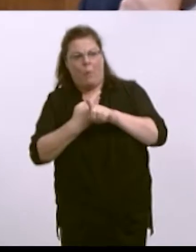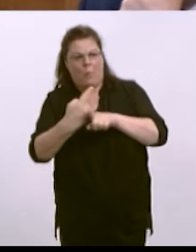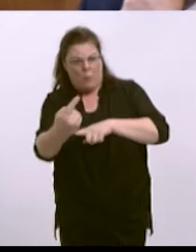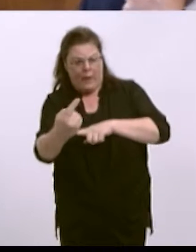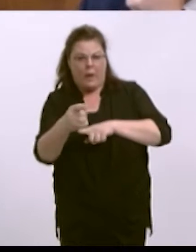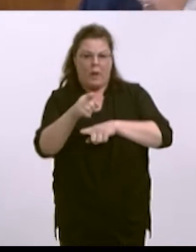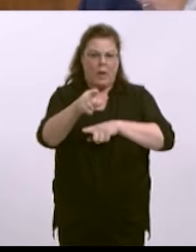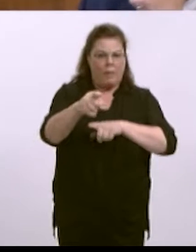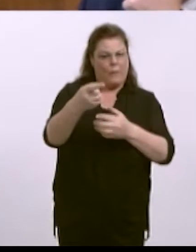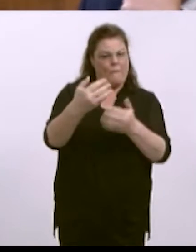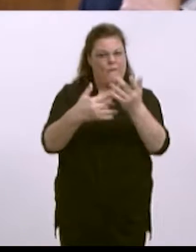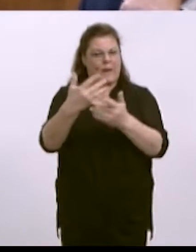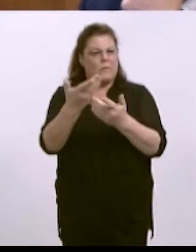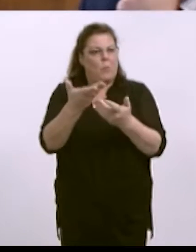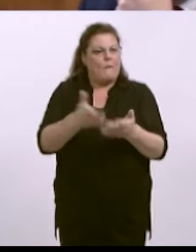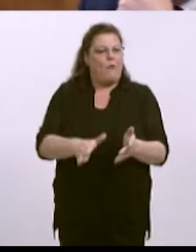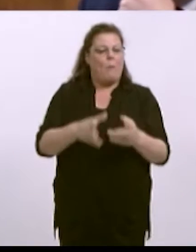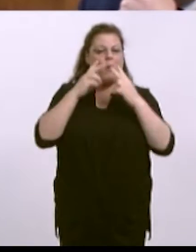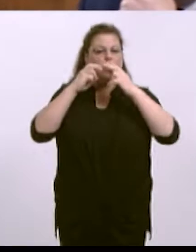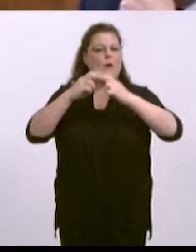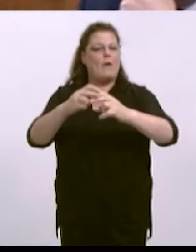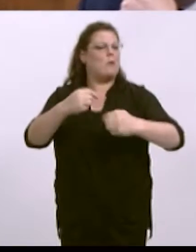to us by an independent survey, and not by ourselvesóby an independent body.